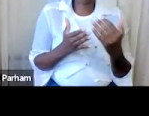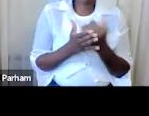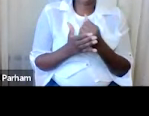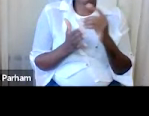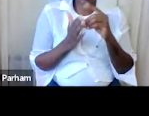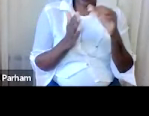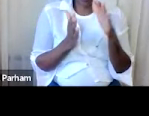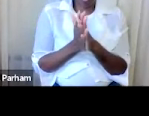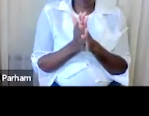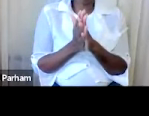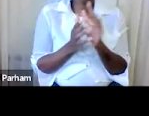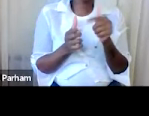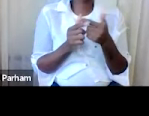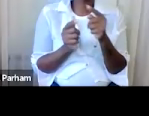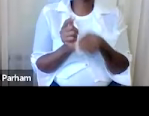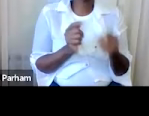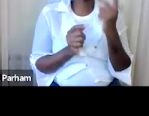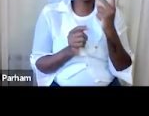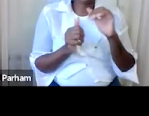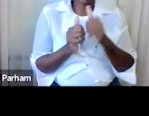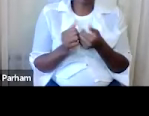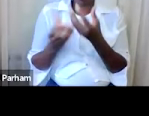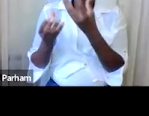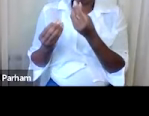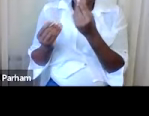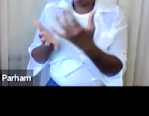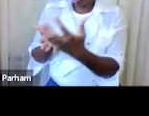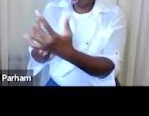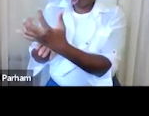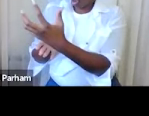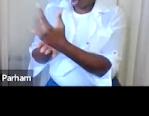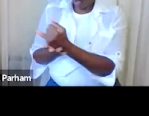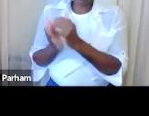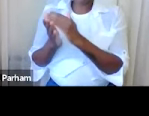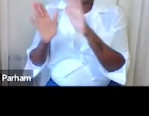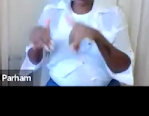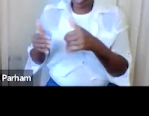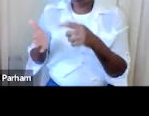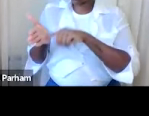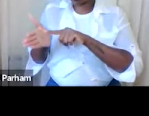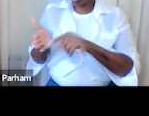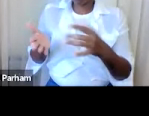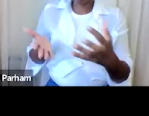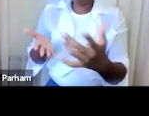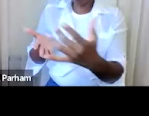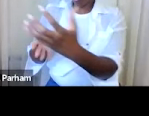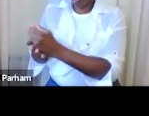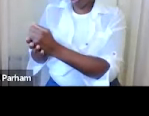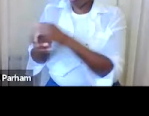so you can see how we take the information that is collected throughout the system, throughout the research that it's done, and then put it into these formats